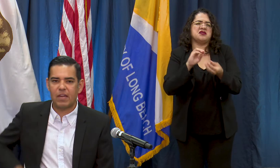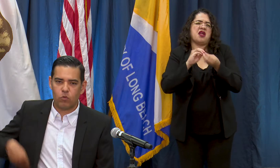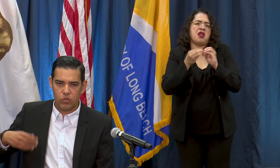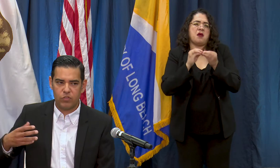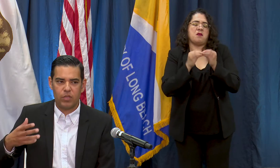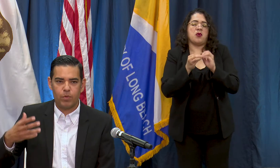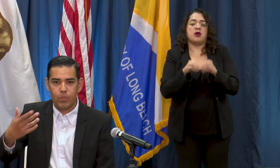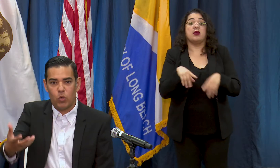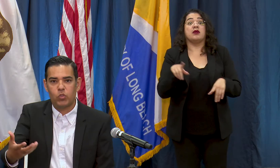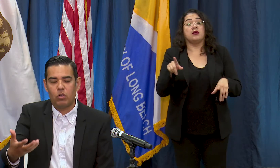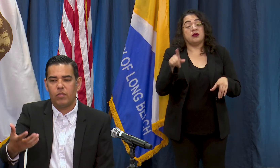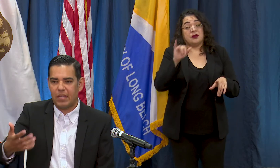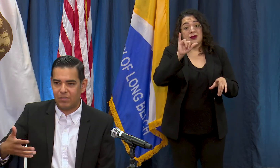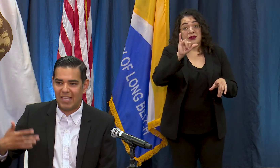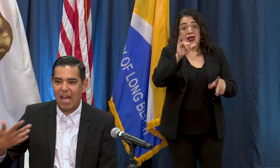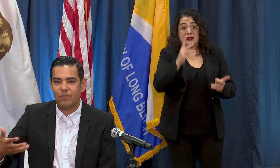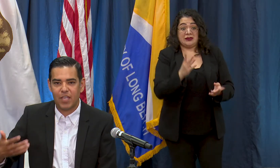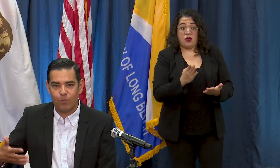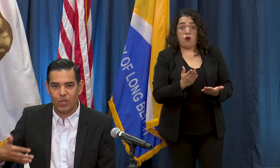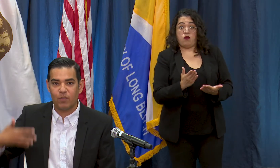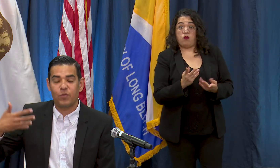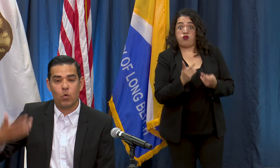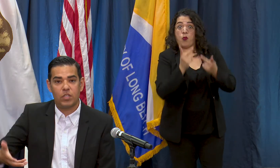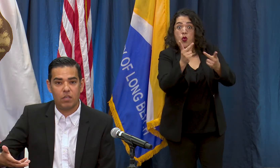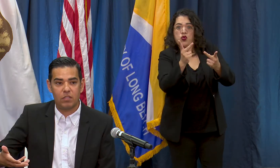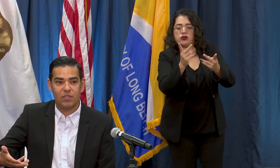that of course is the proposal that staff is going to bring forward to the